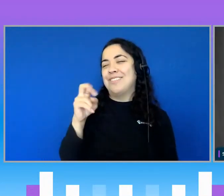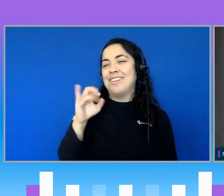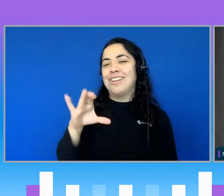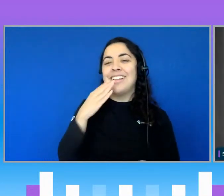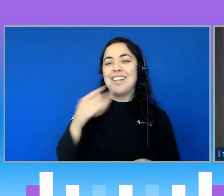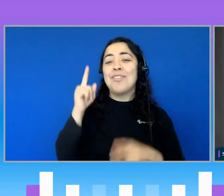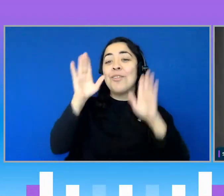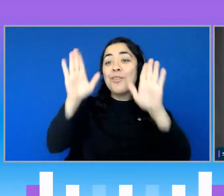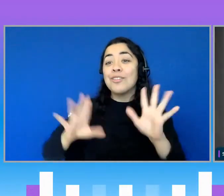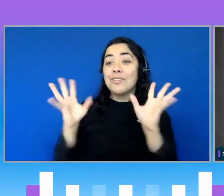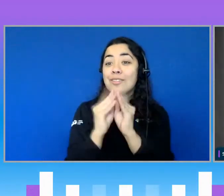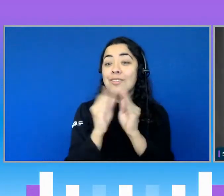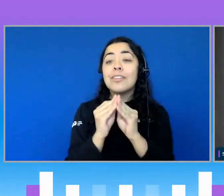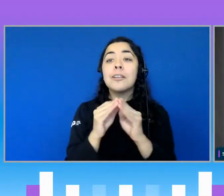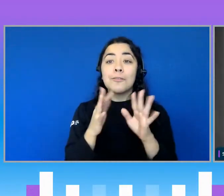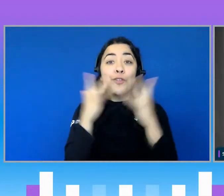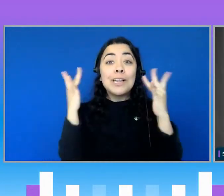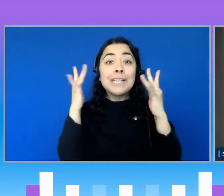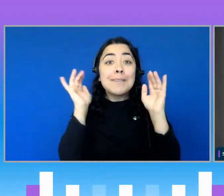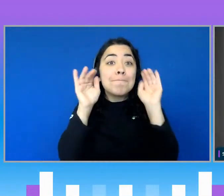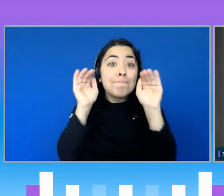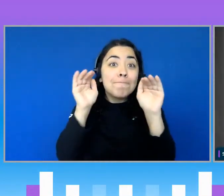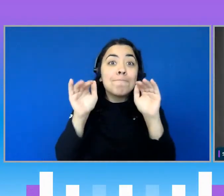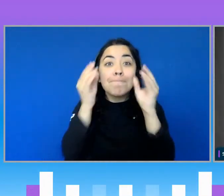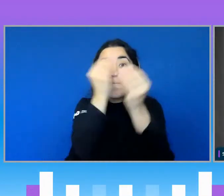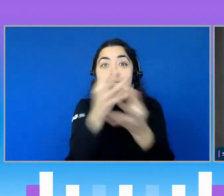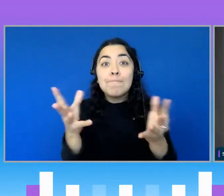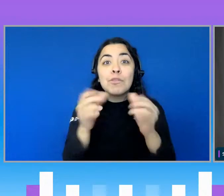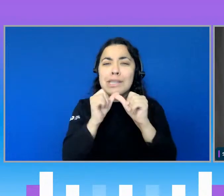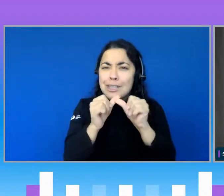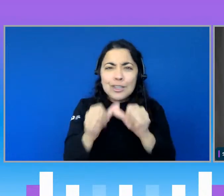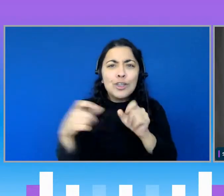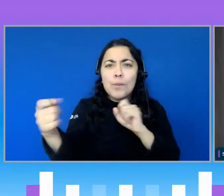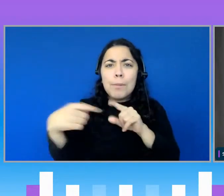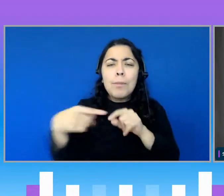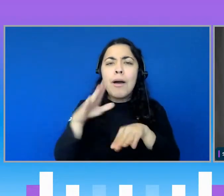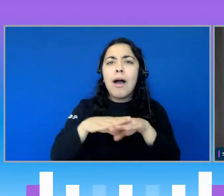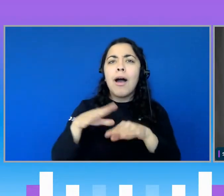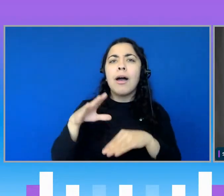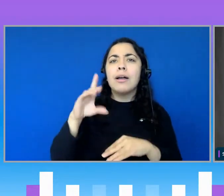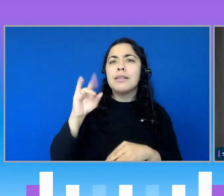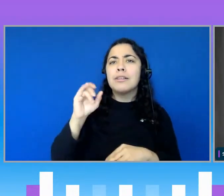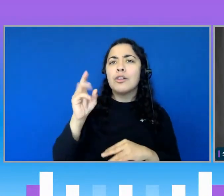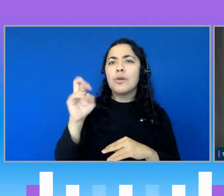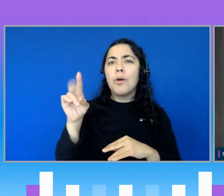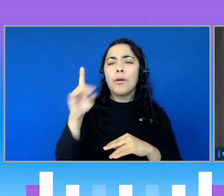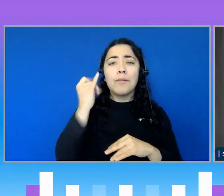for this great session. Friendly reminder. You can continue the conversation on our community discord if you haven't already.